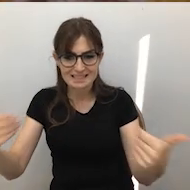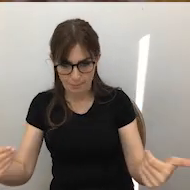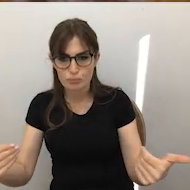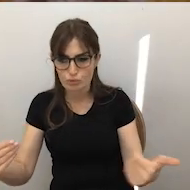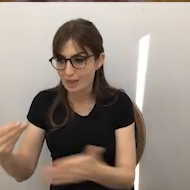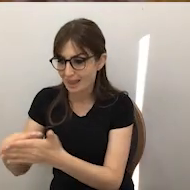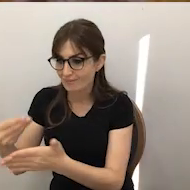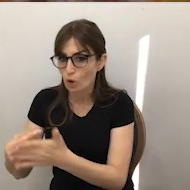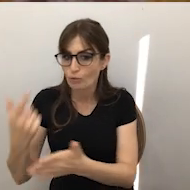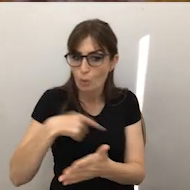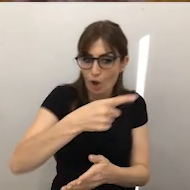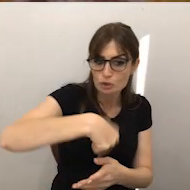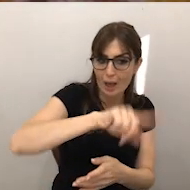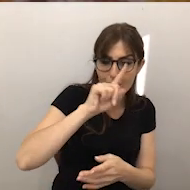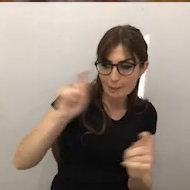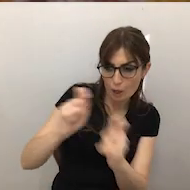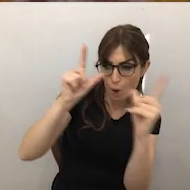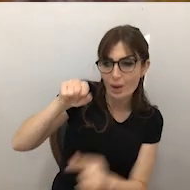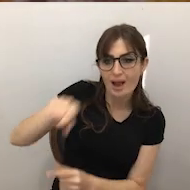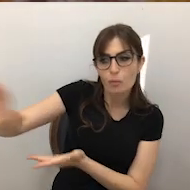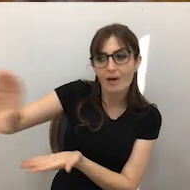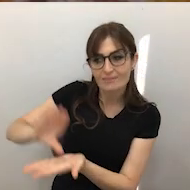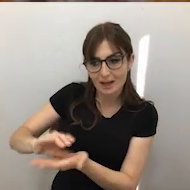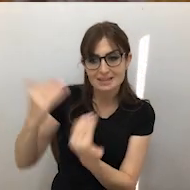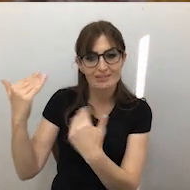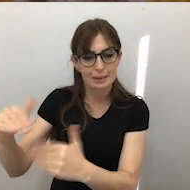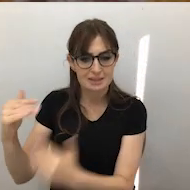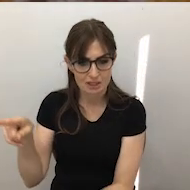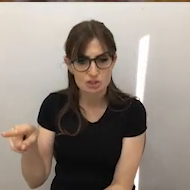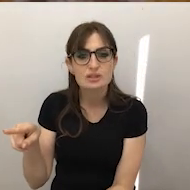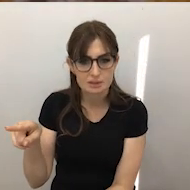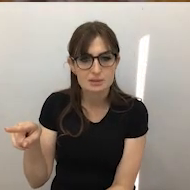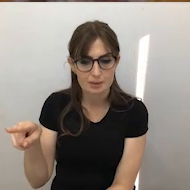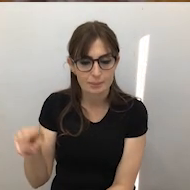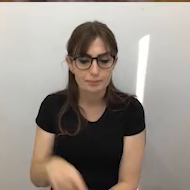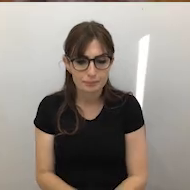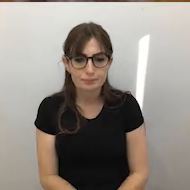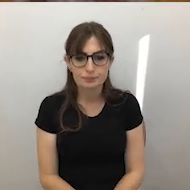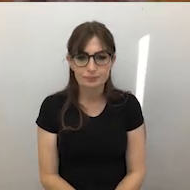that directors and other stakeholders are aware of what funds have restrictions as to what they can be used for.